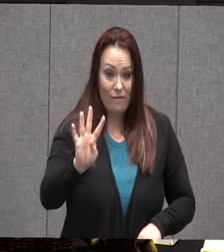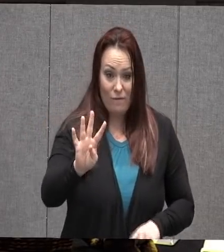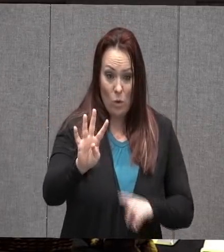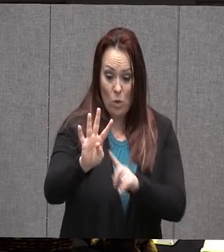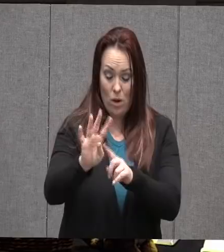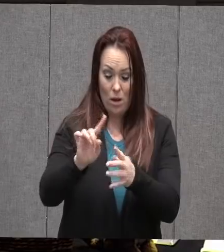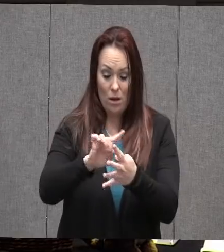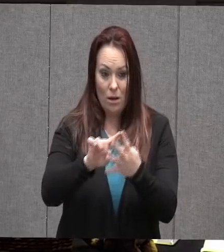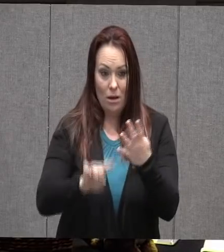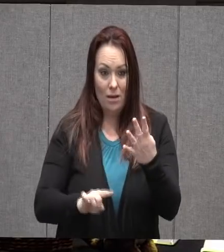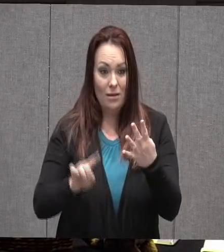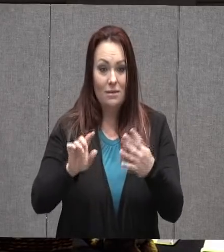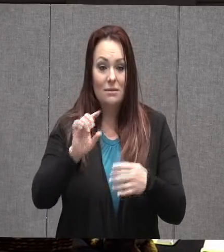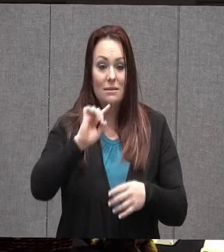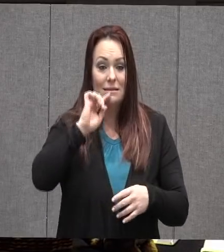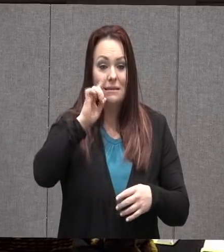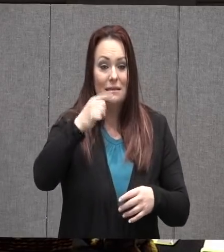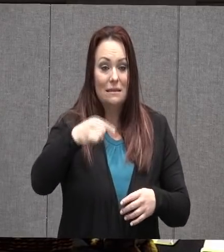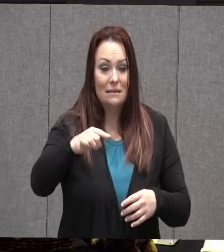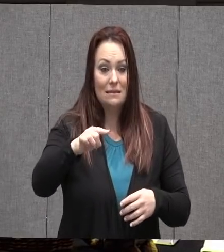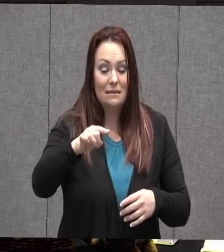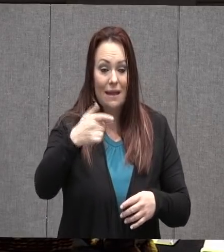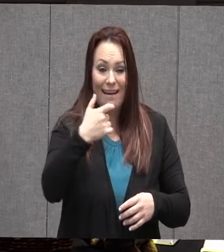Es, eh, en, tuh.